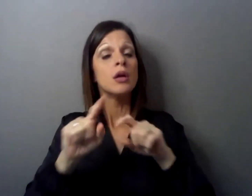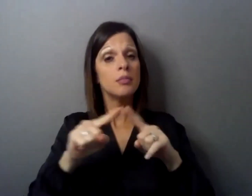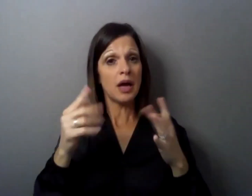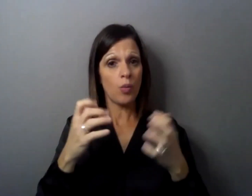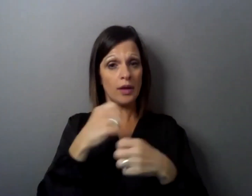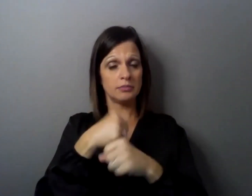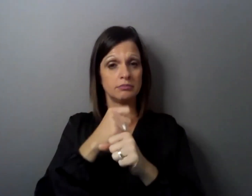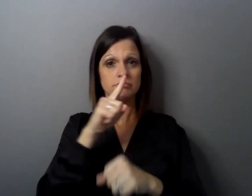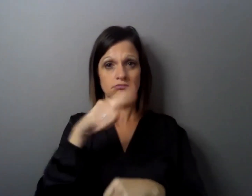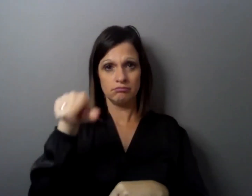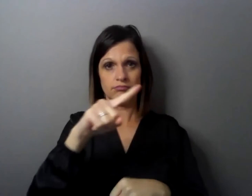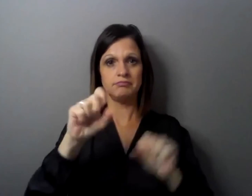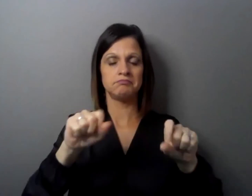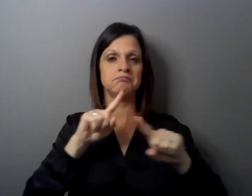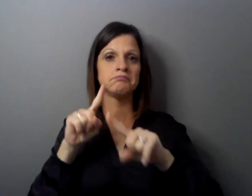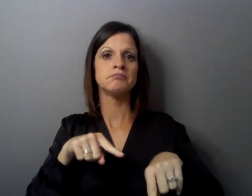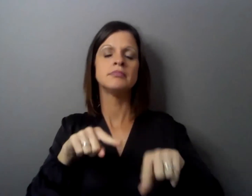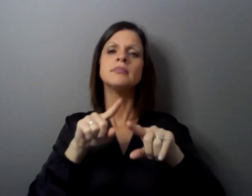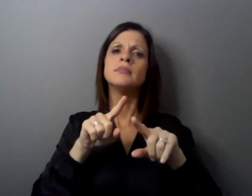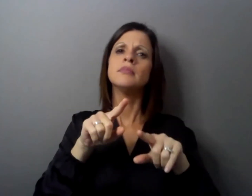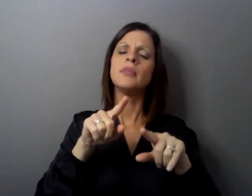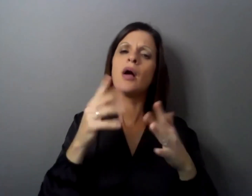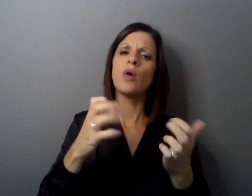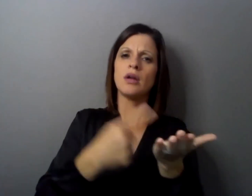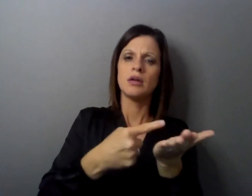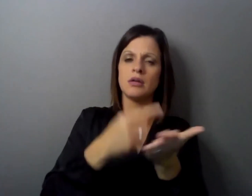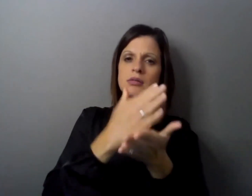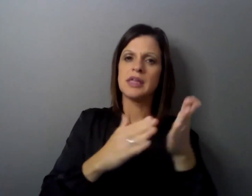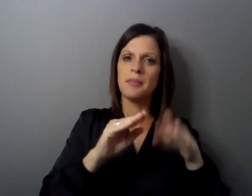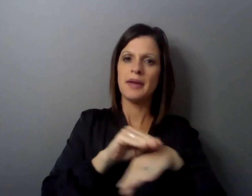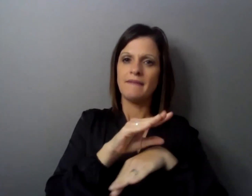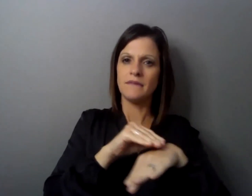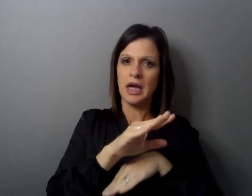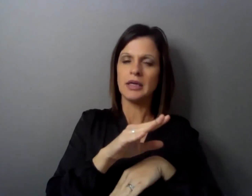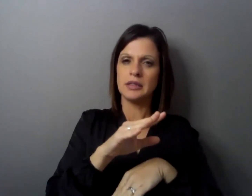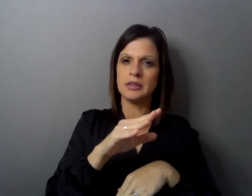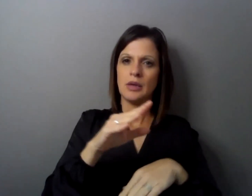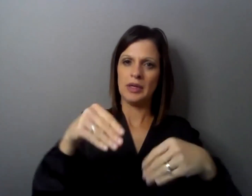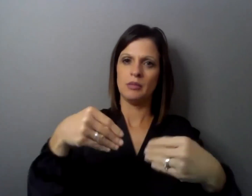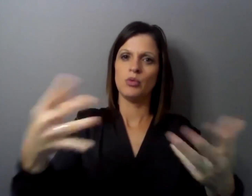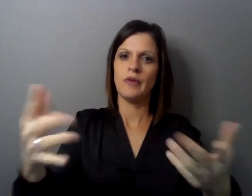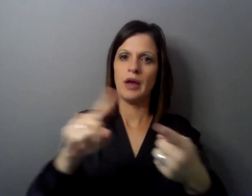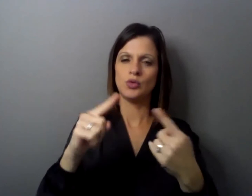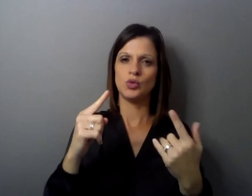I want to talk about some of the advice we can give audience members.